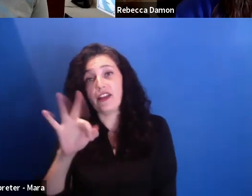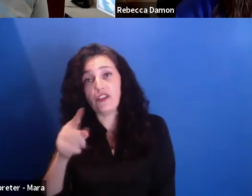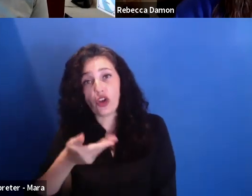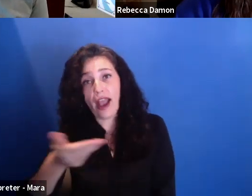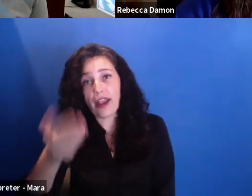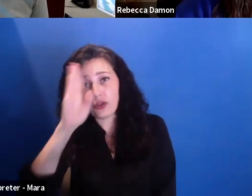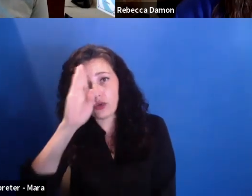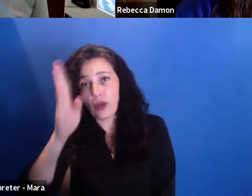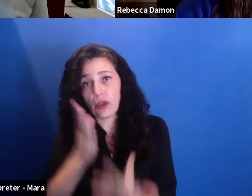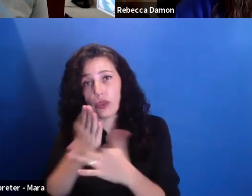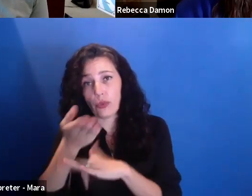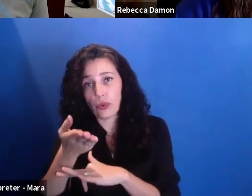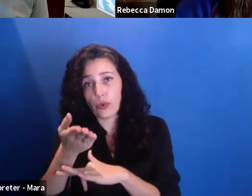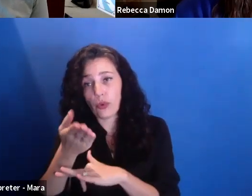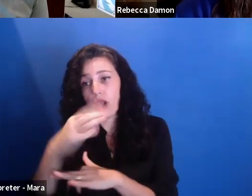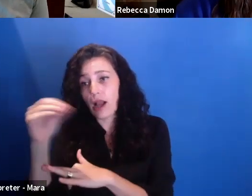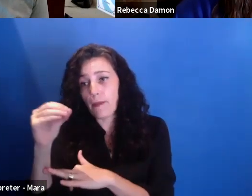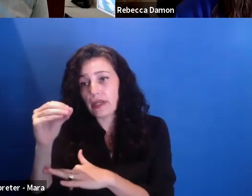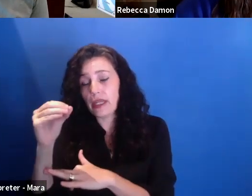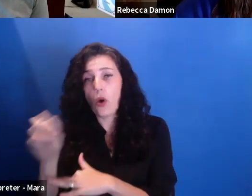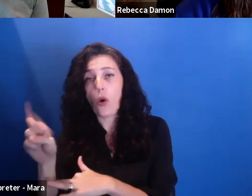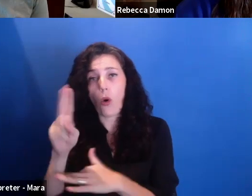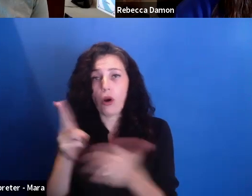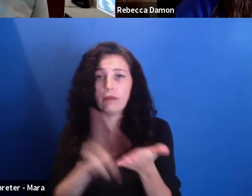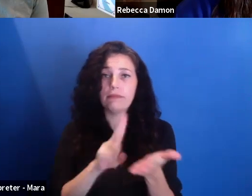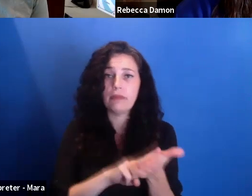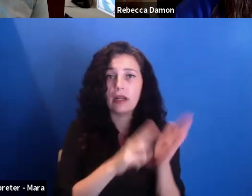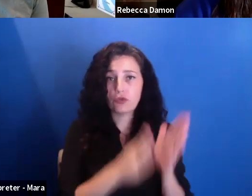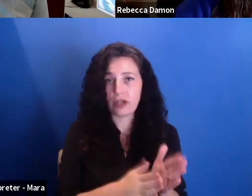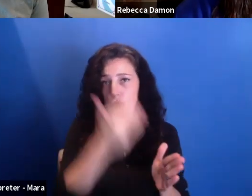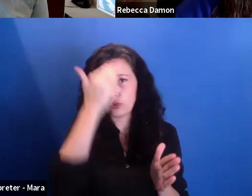or through a vendor, it is understood that the companies can use an outside vendor